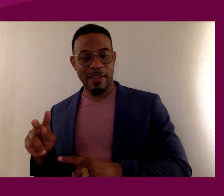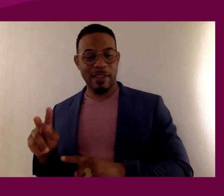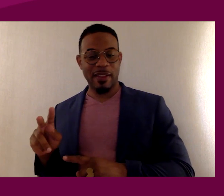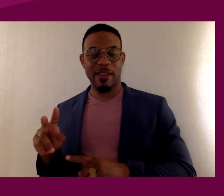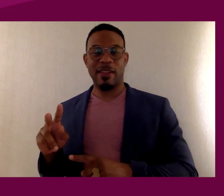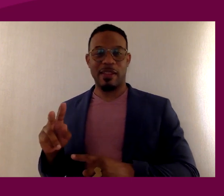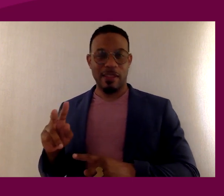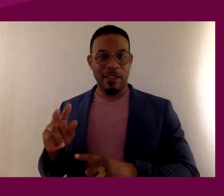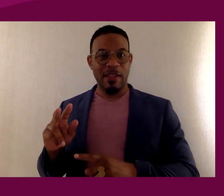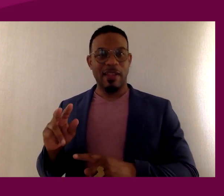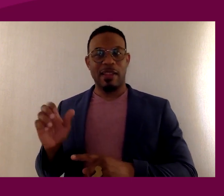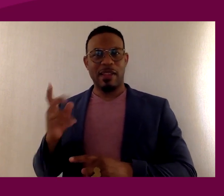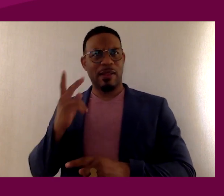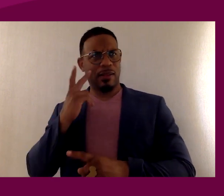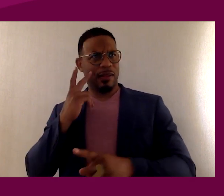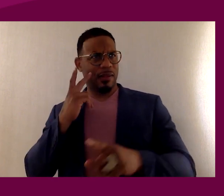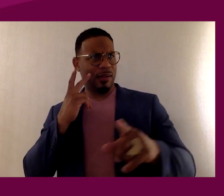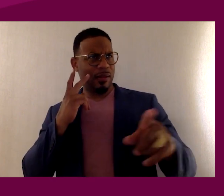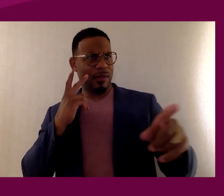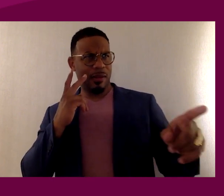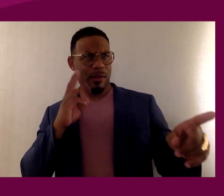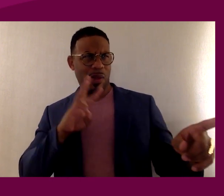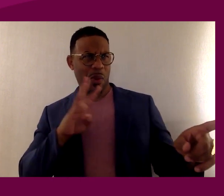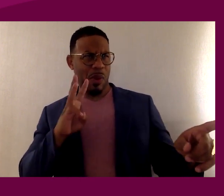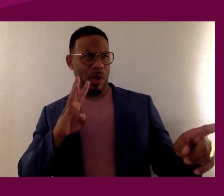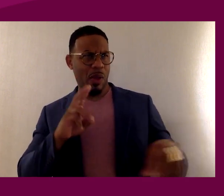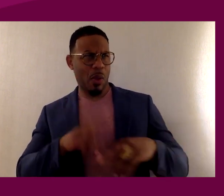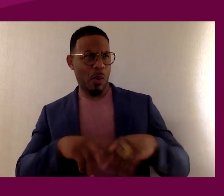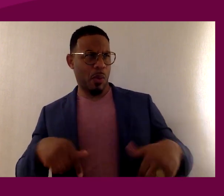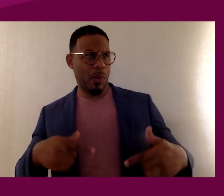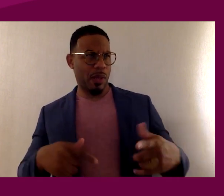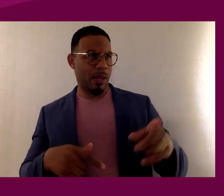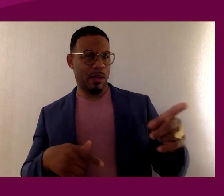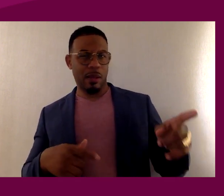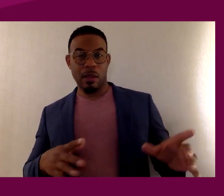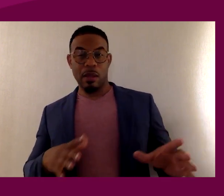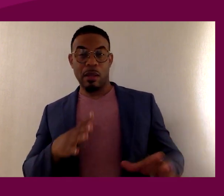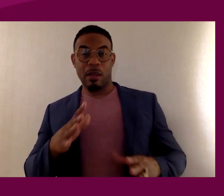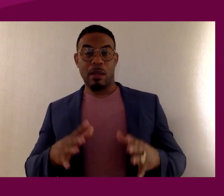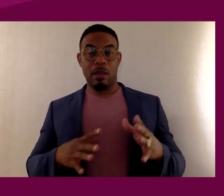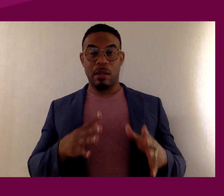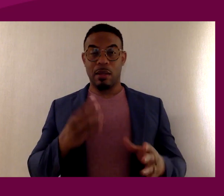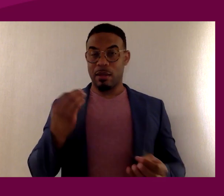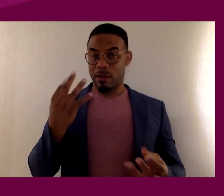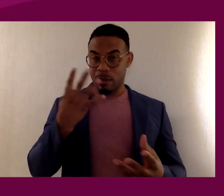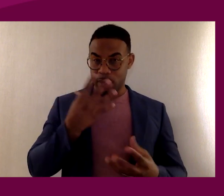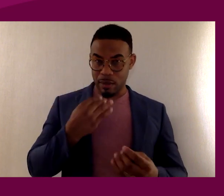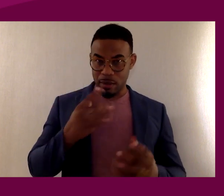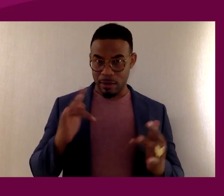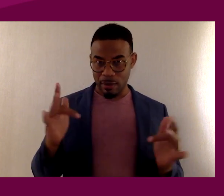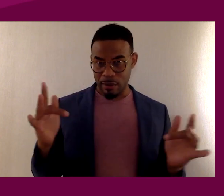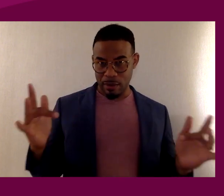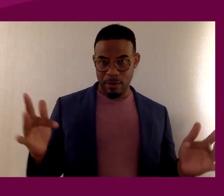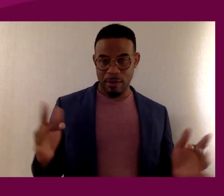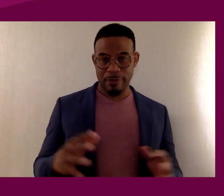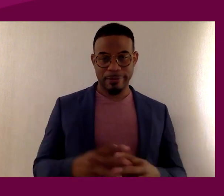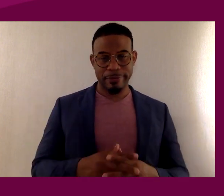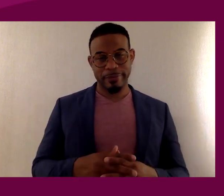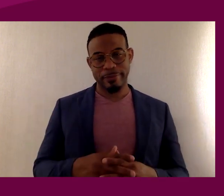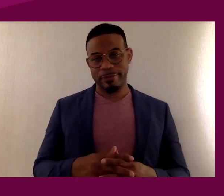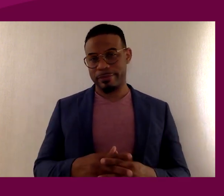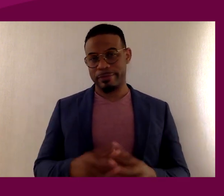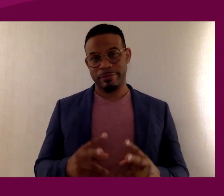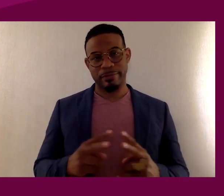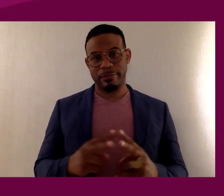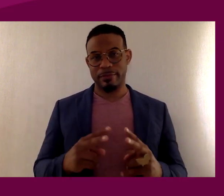western television, and they see the western wheelchairs, which are very pretty, very shiny,